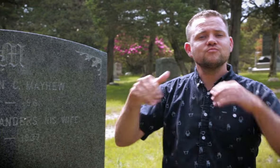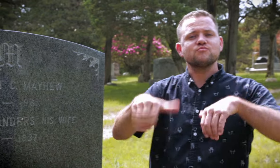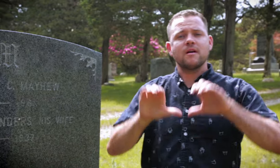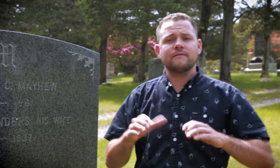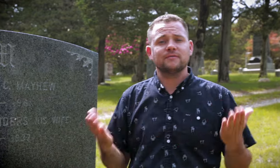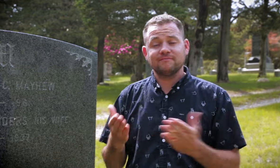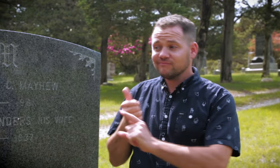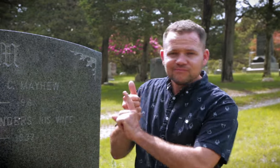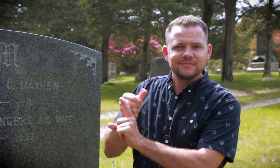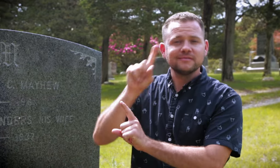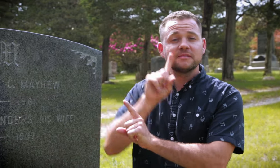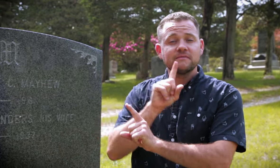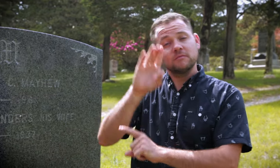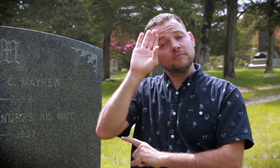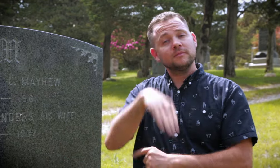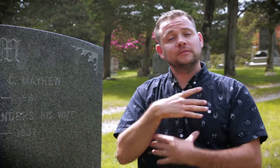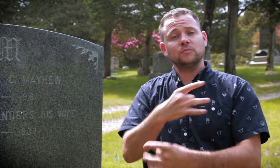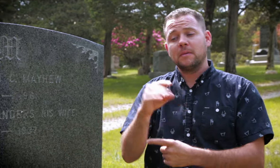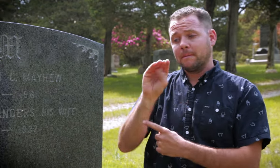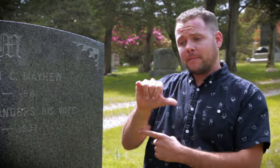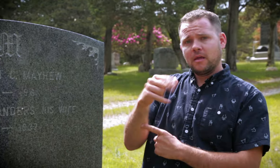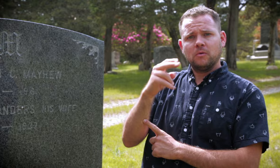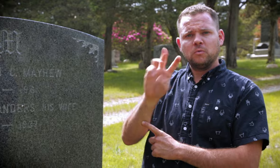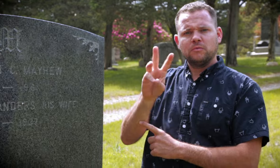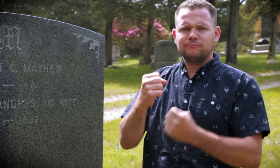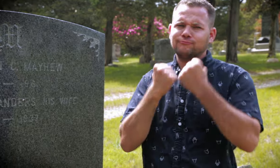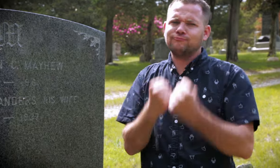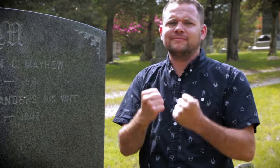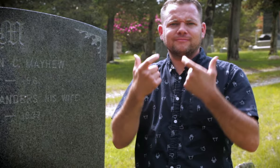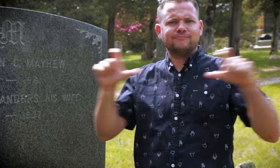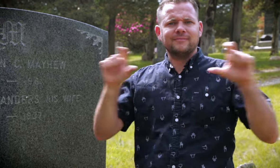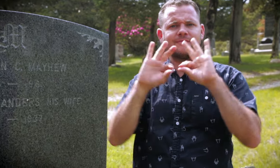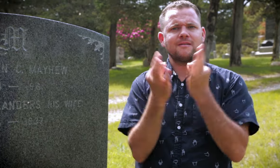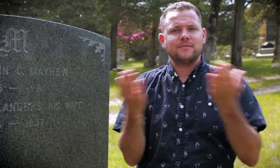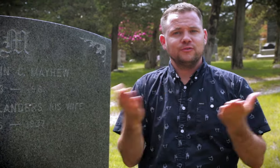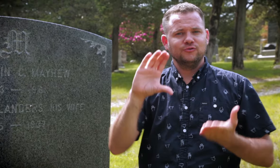He was a deaf man. Interestingly, Mayhew was a large family